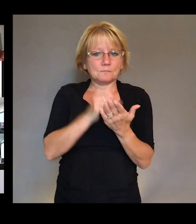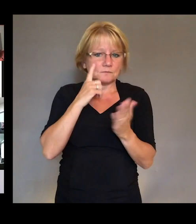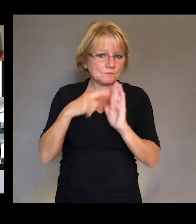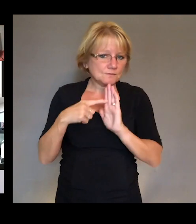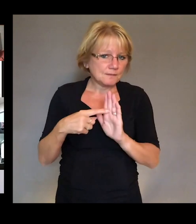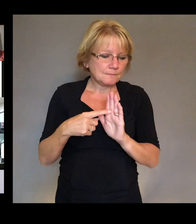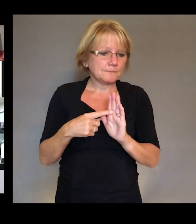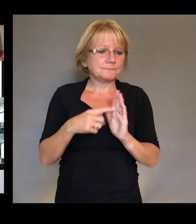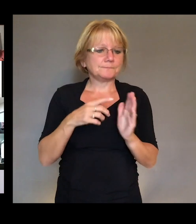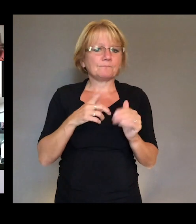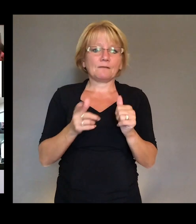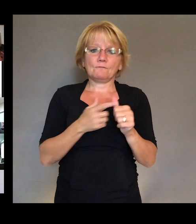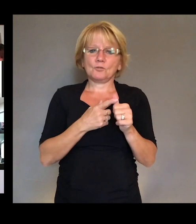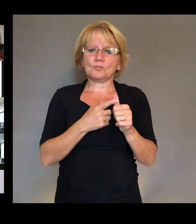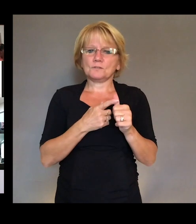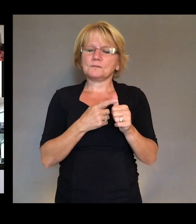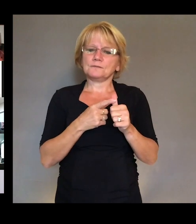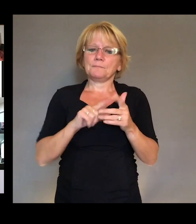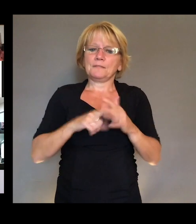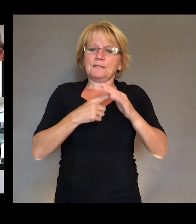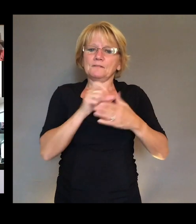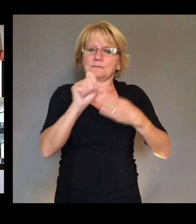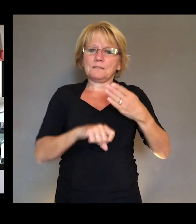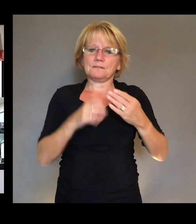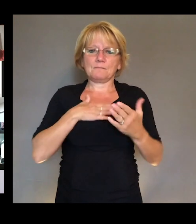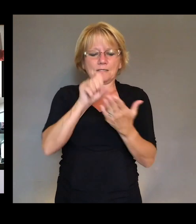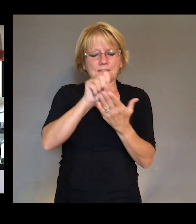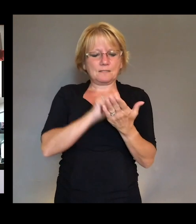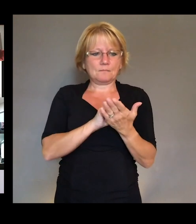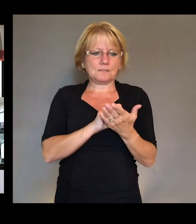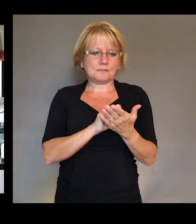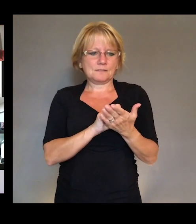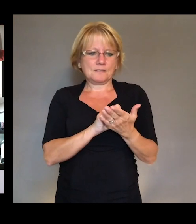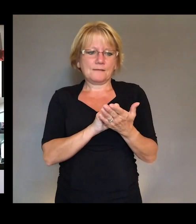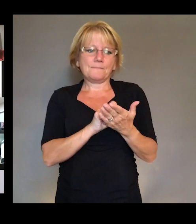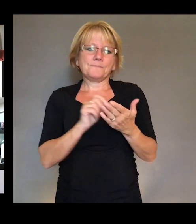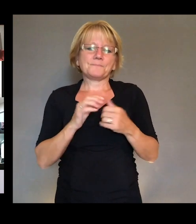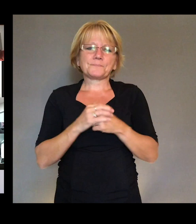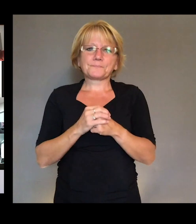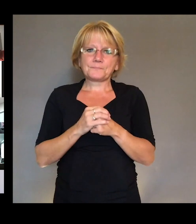for instance, when I started these classes this semester is I usually include my preferred pronoun